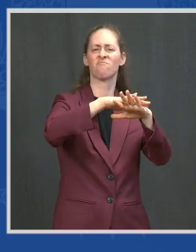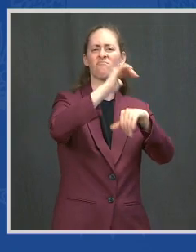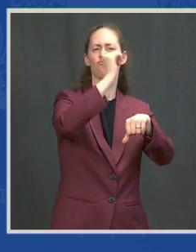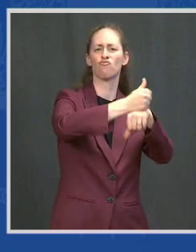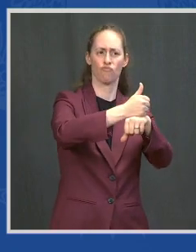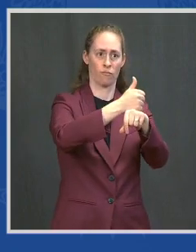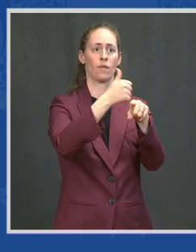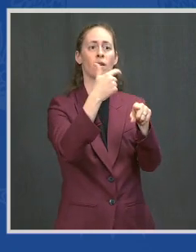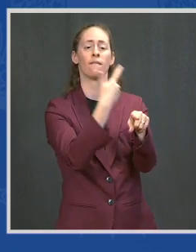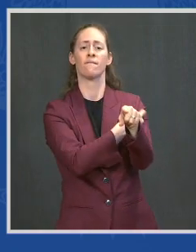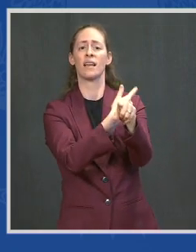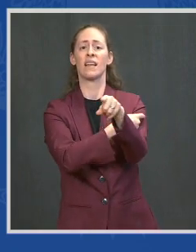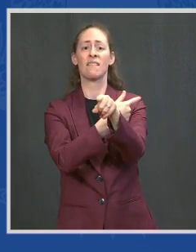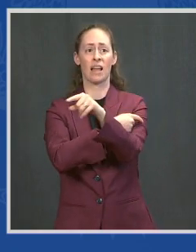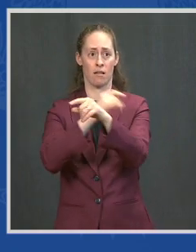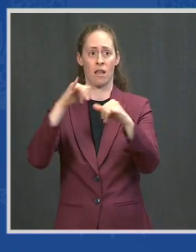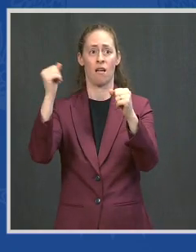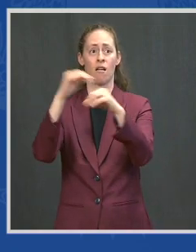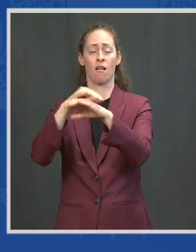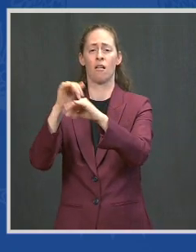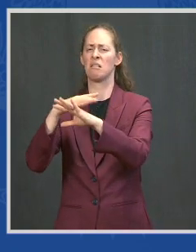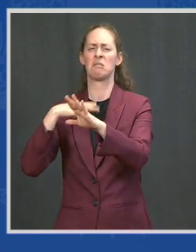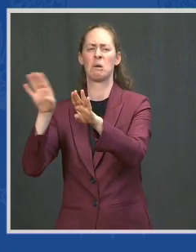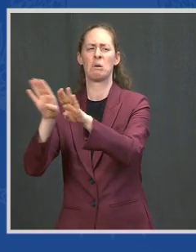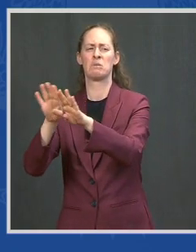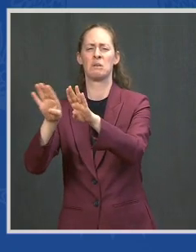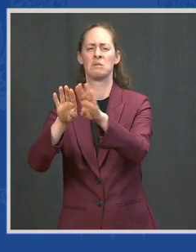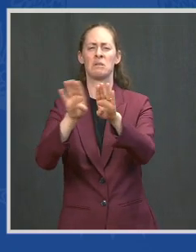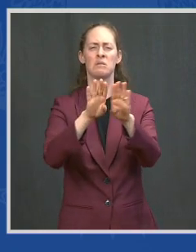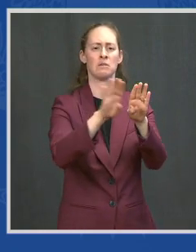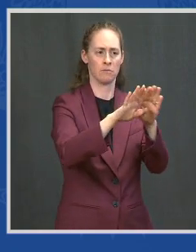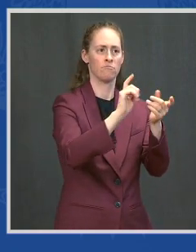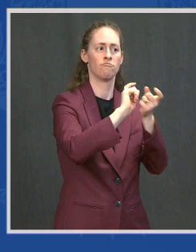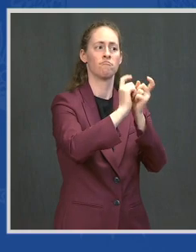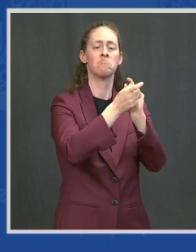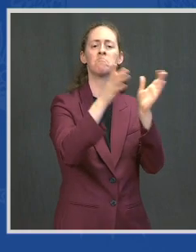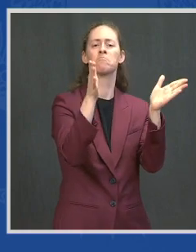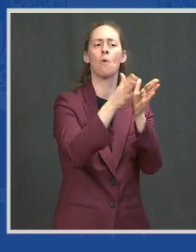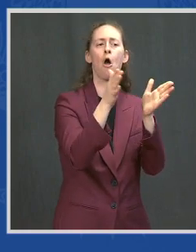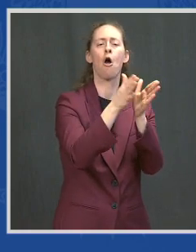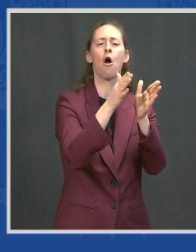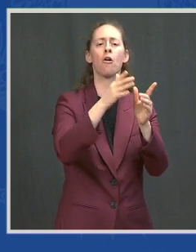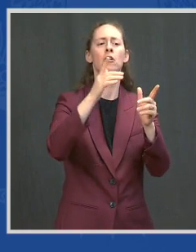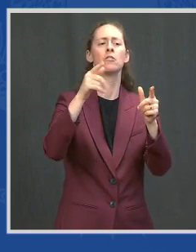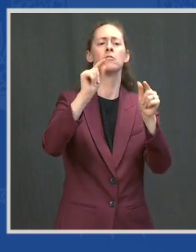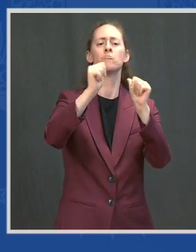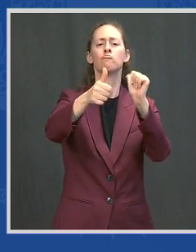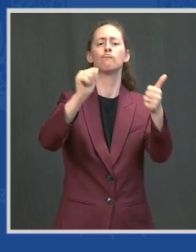So for those who don't want to drive the distance to a large vaccination site we'll have sites,